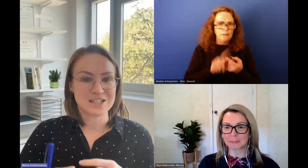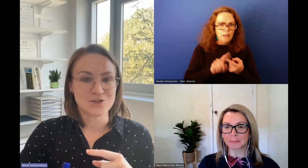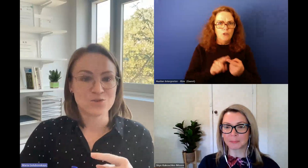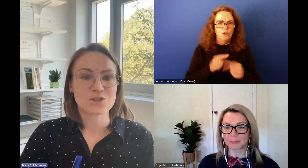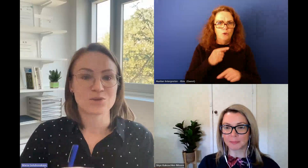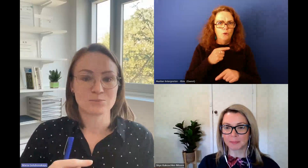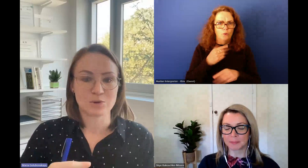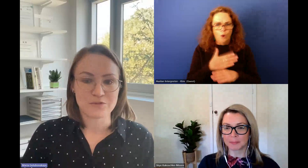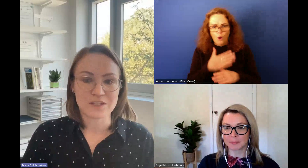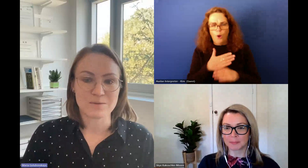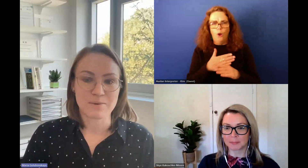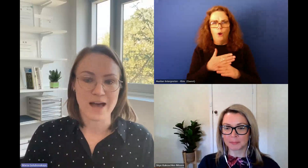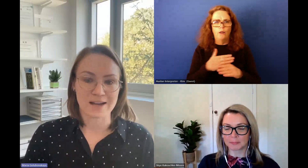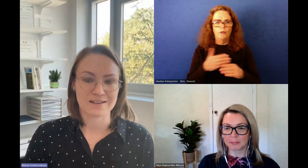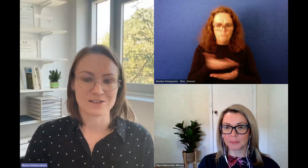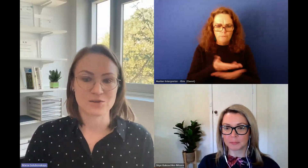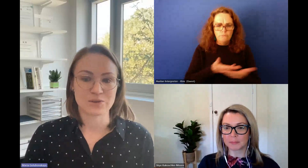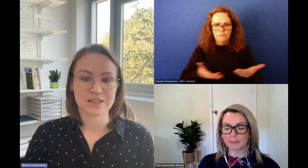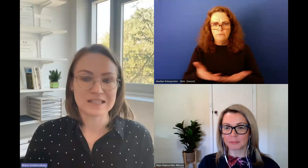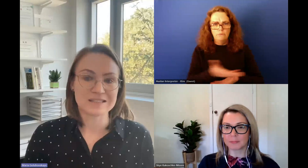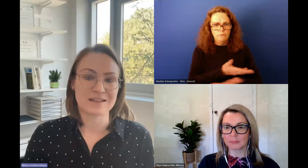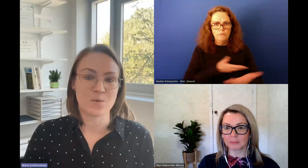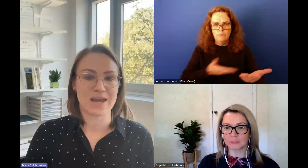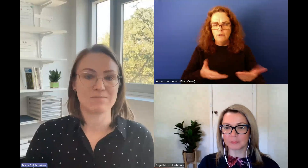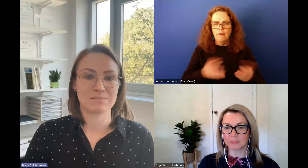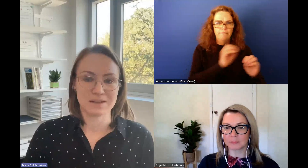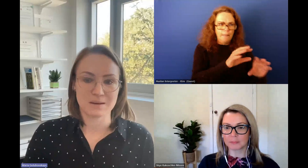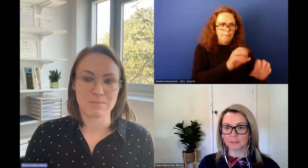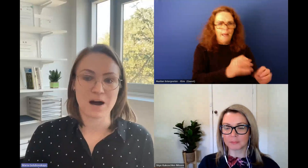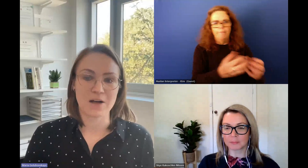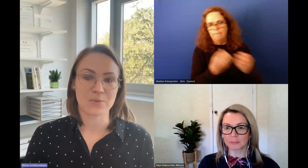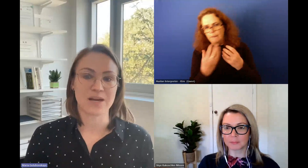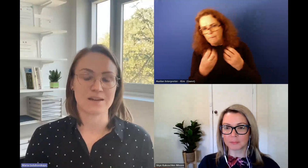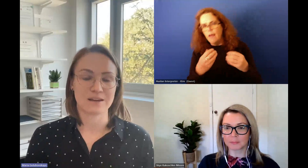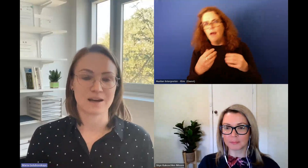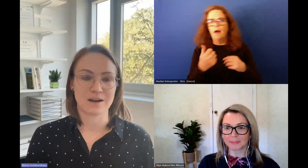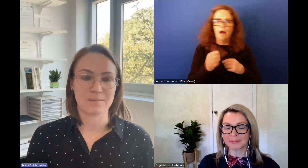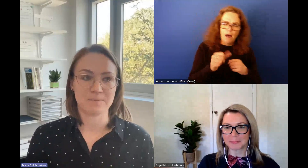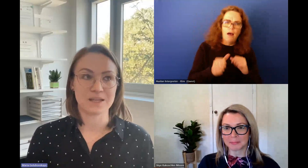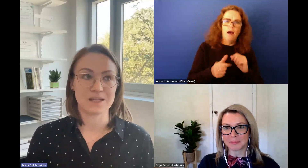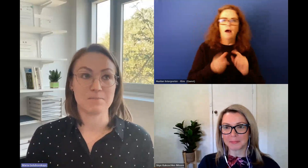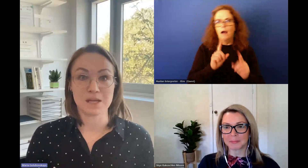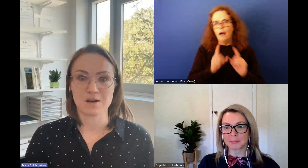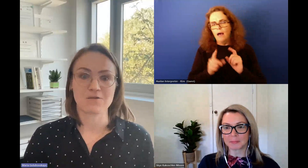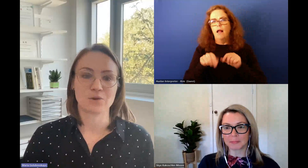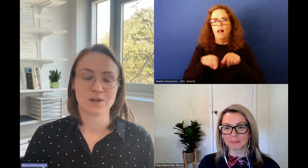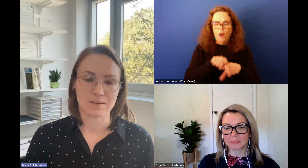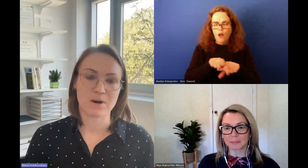continuous loop of feedback to lead the way and build the pathway in a meaningful and